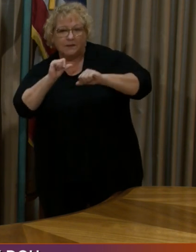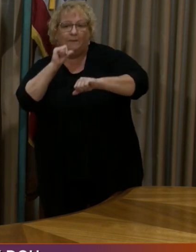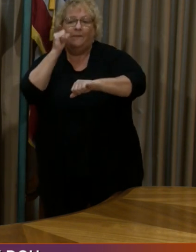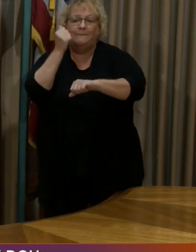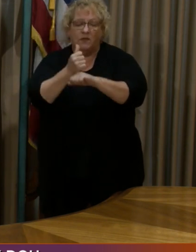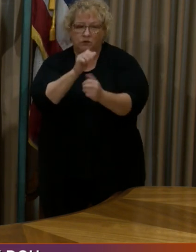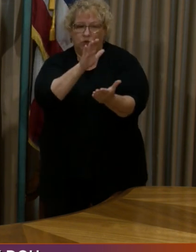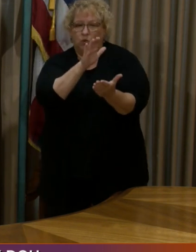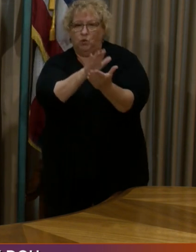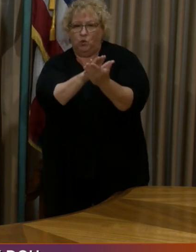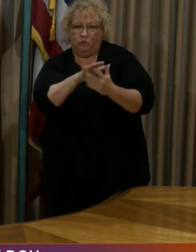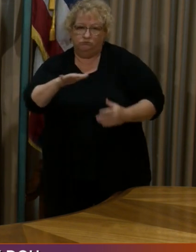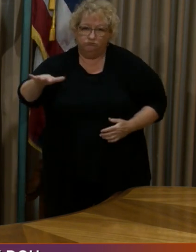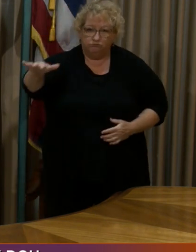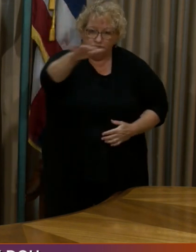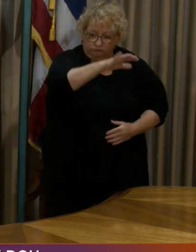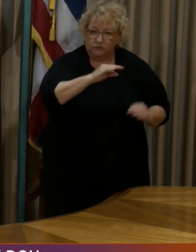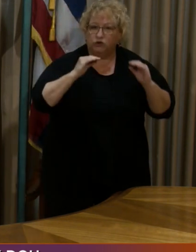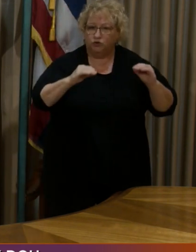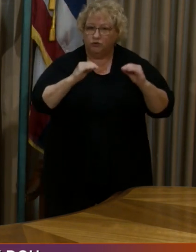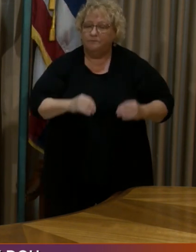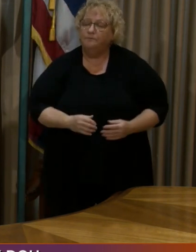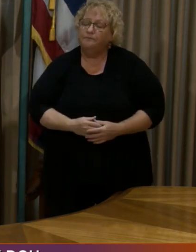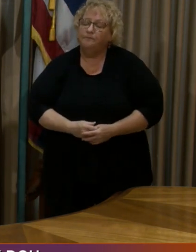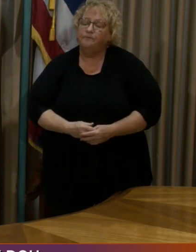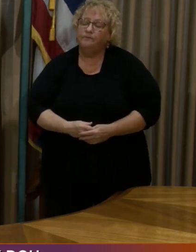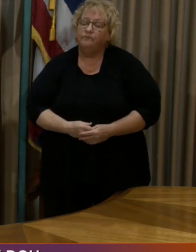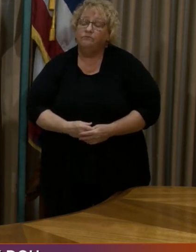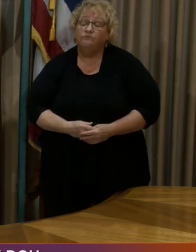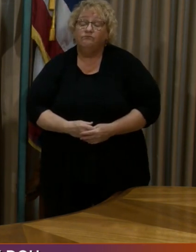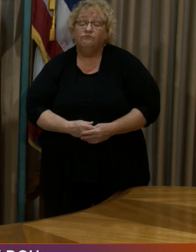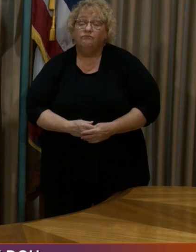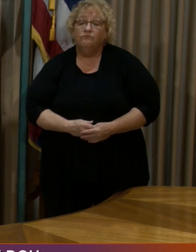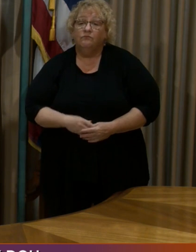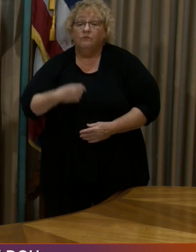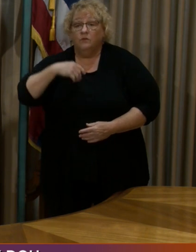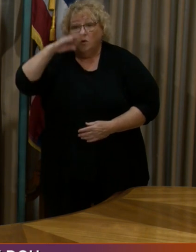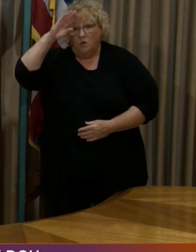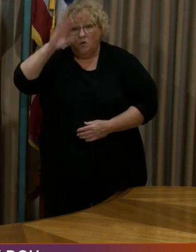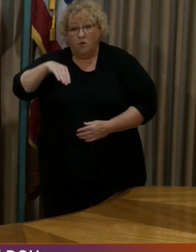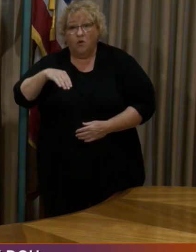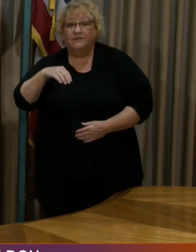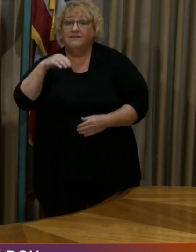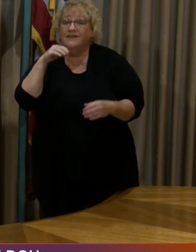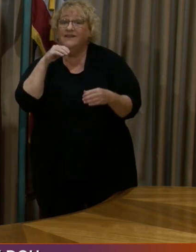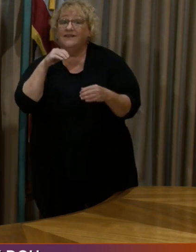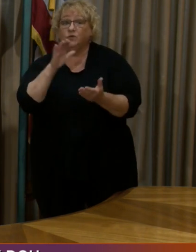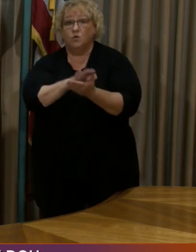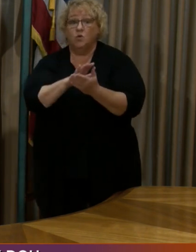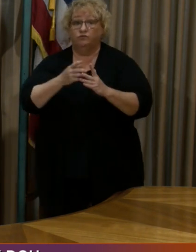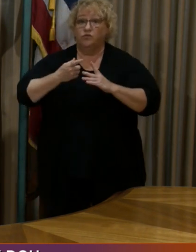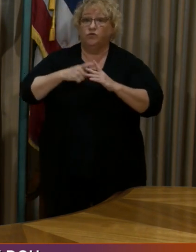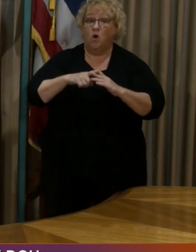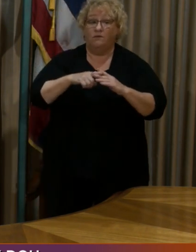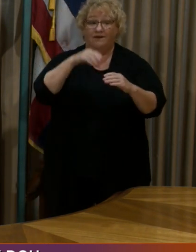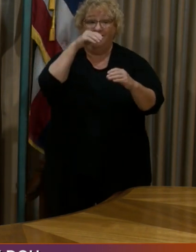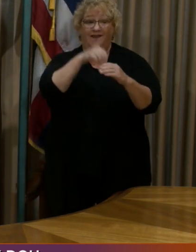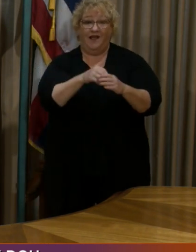SAFE PRACTICES NECESSARY FOR A BALANCE OF PRACTICAL AND SCIENCE-BASED SCIENCE-BASED DECISION-MAKING BY SCHOOL COMPLEXES.